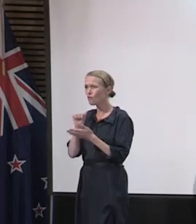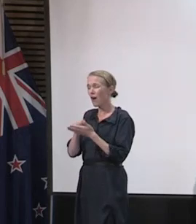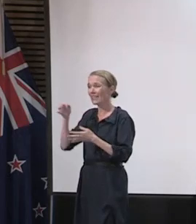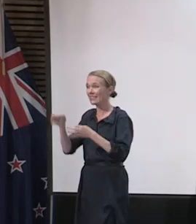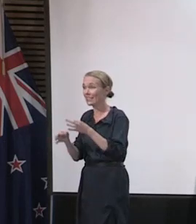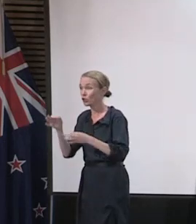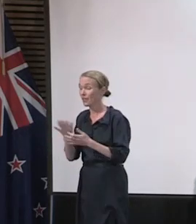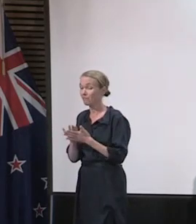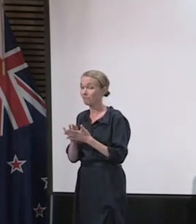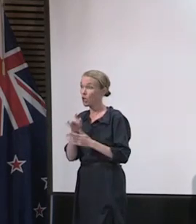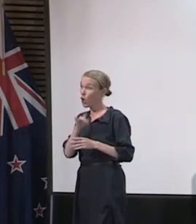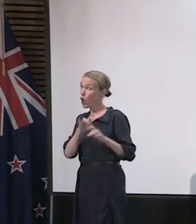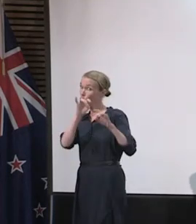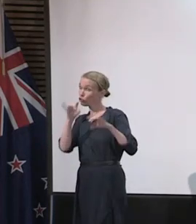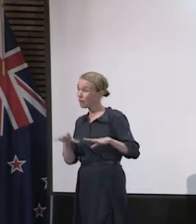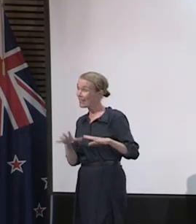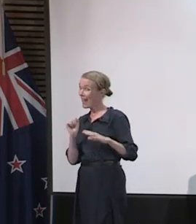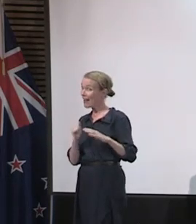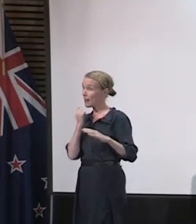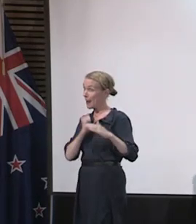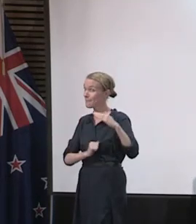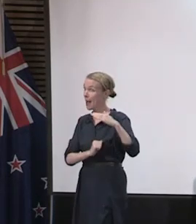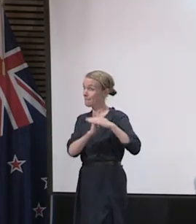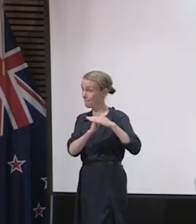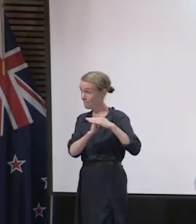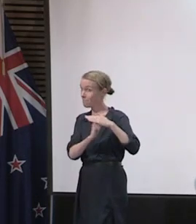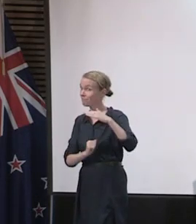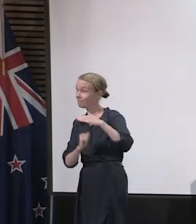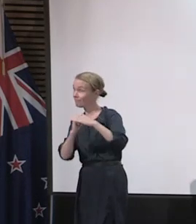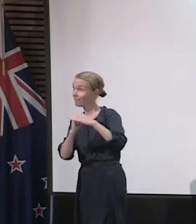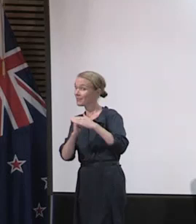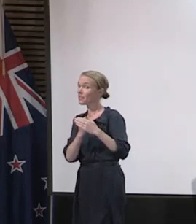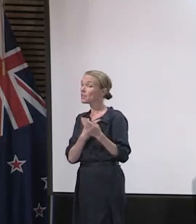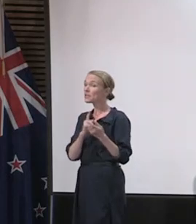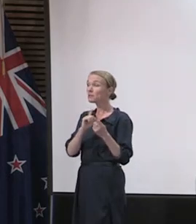have the same consistent limitations, albeit they use